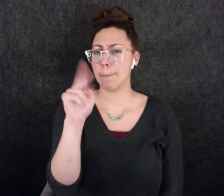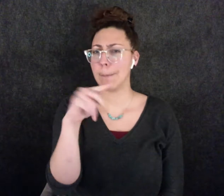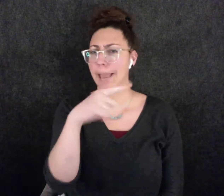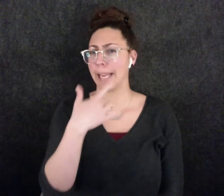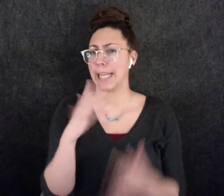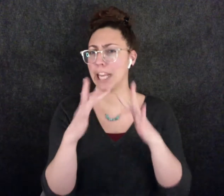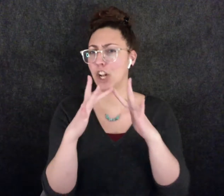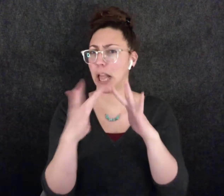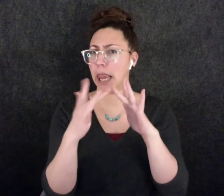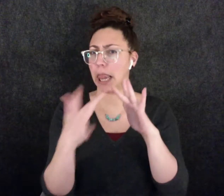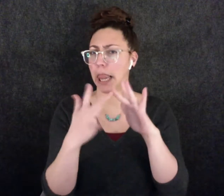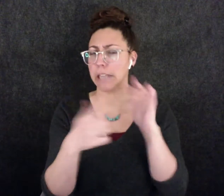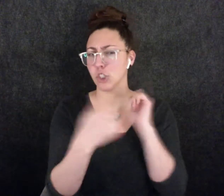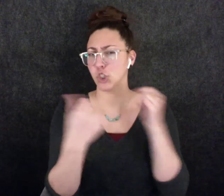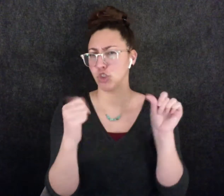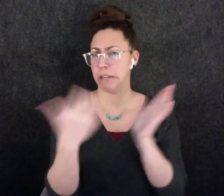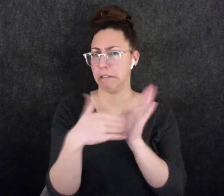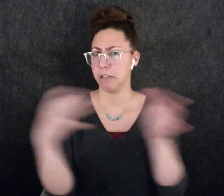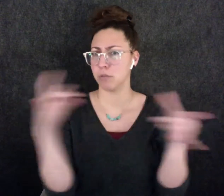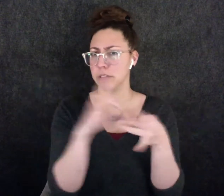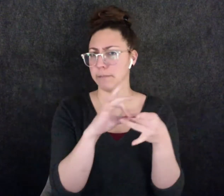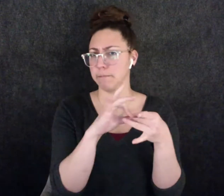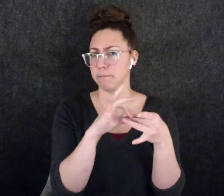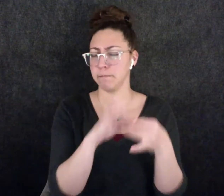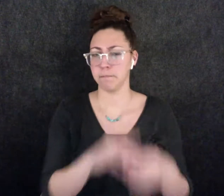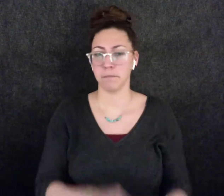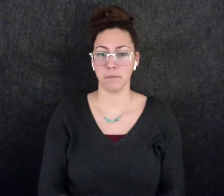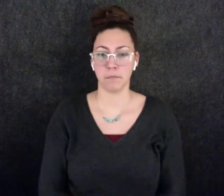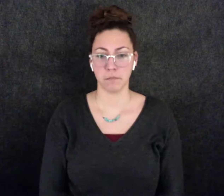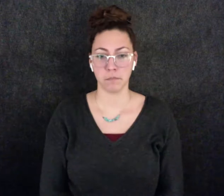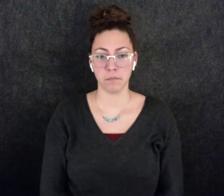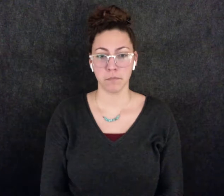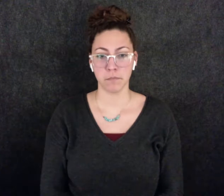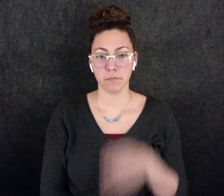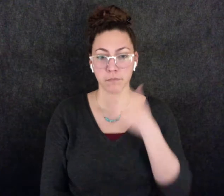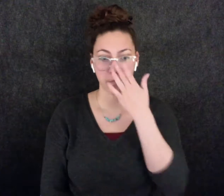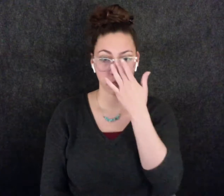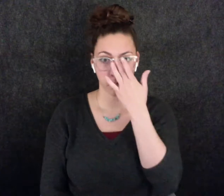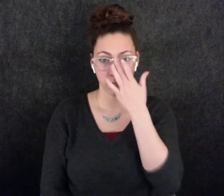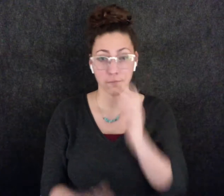try to reconnect. If you'll just be patient with us.